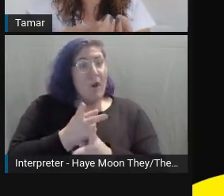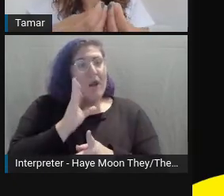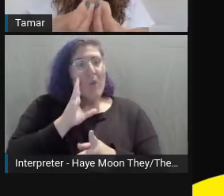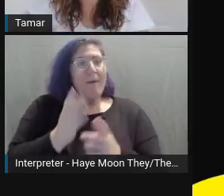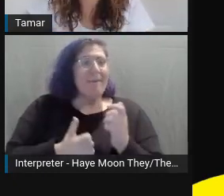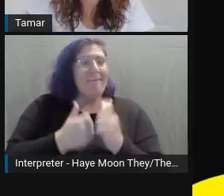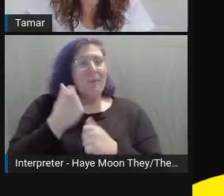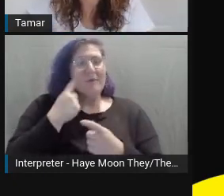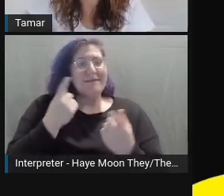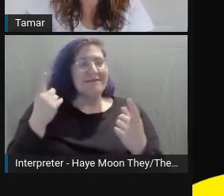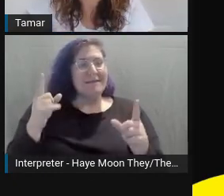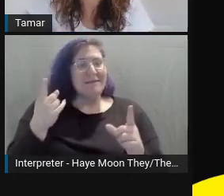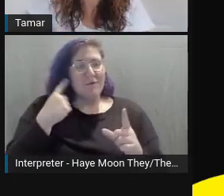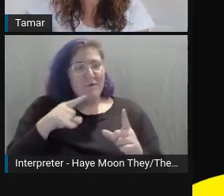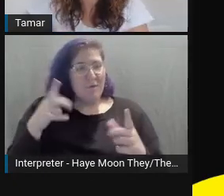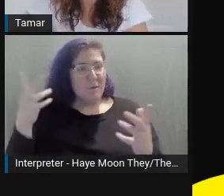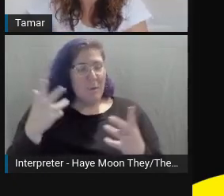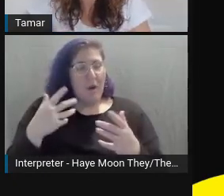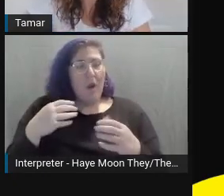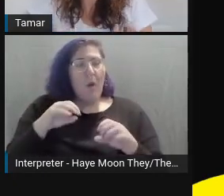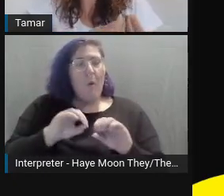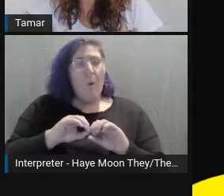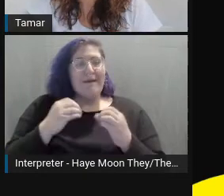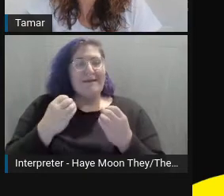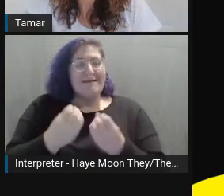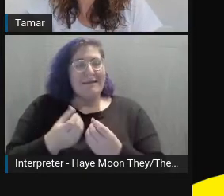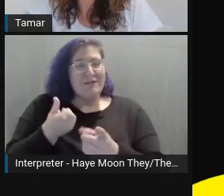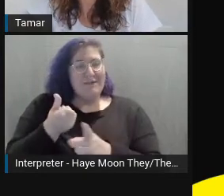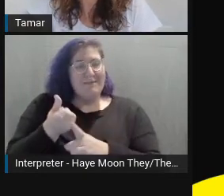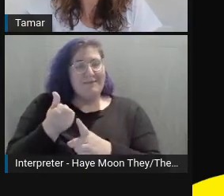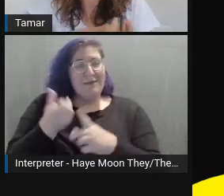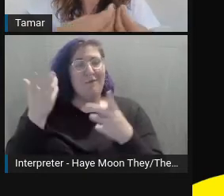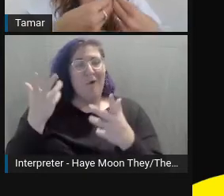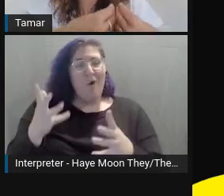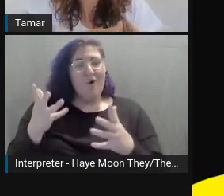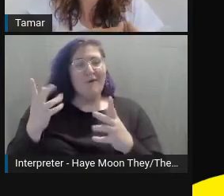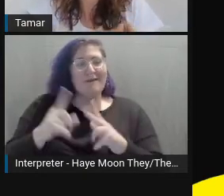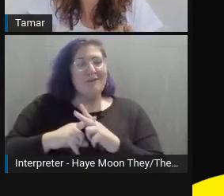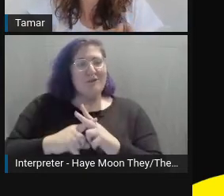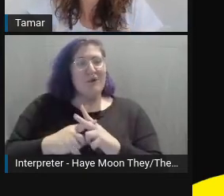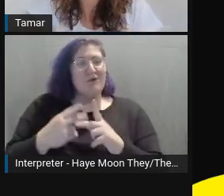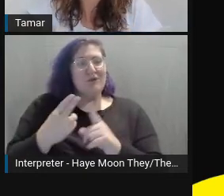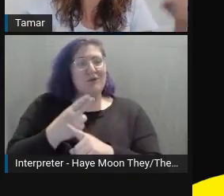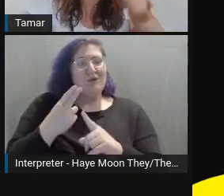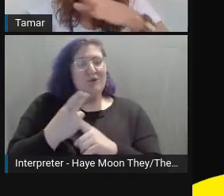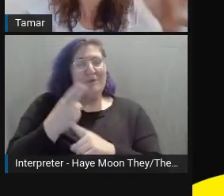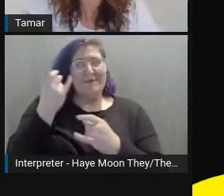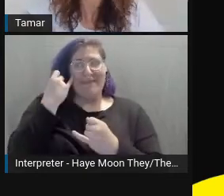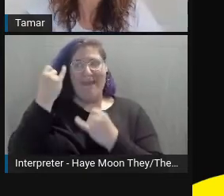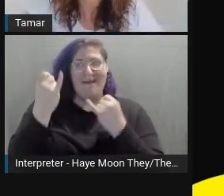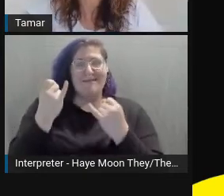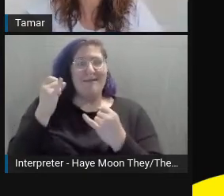for an organization that has already implemented the idea of accessibility across the board.